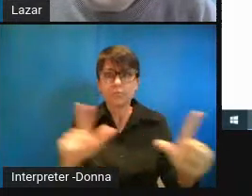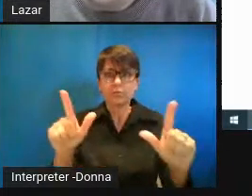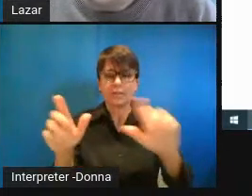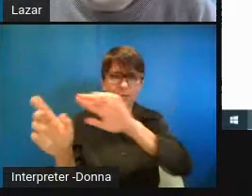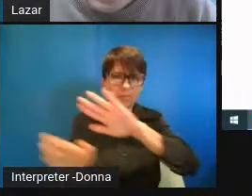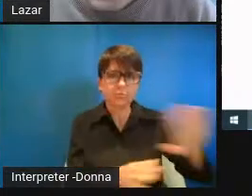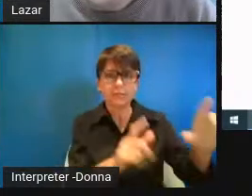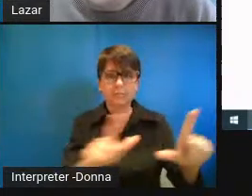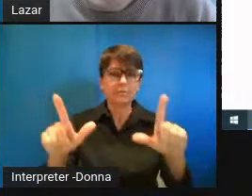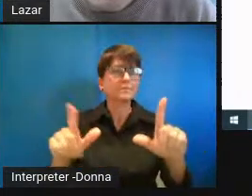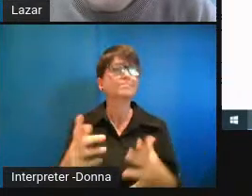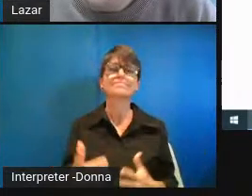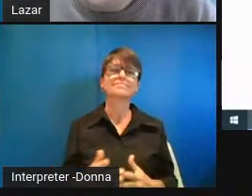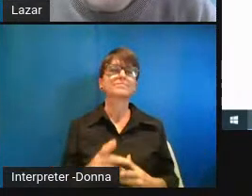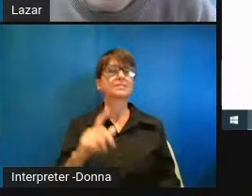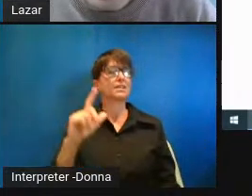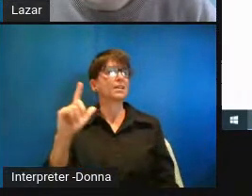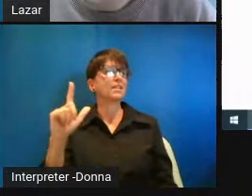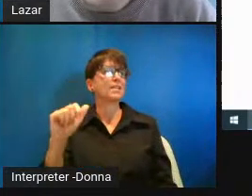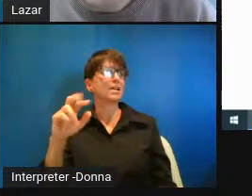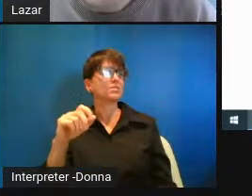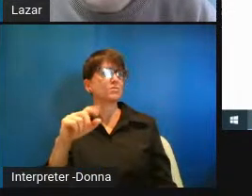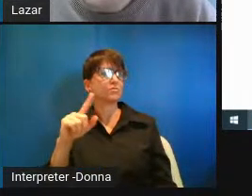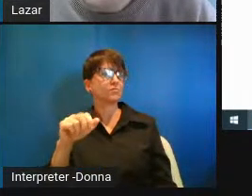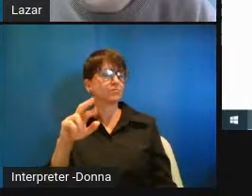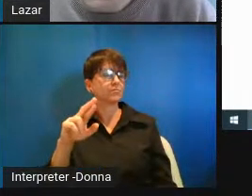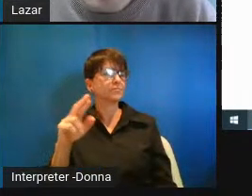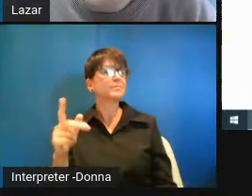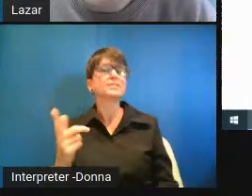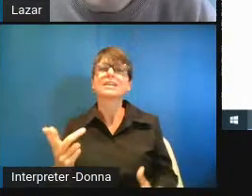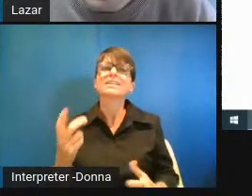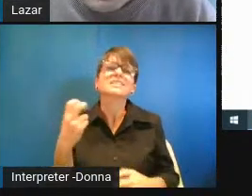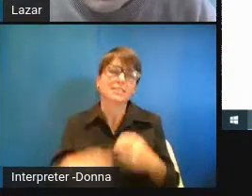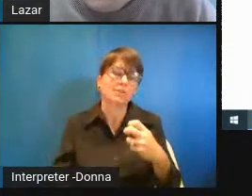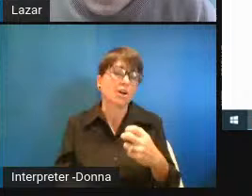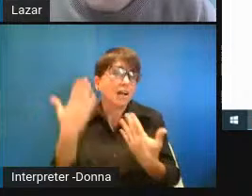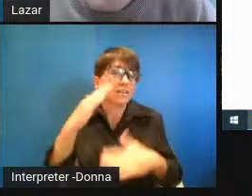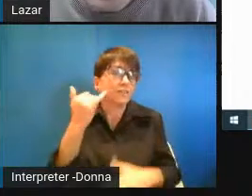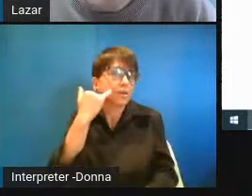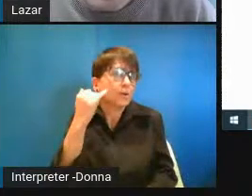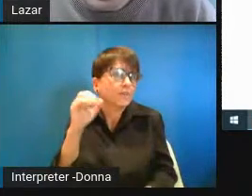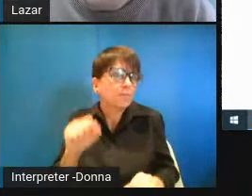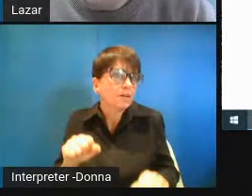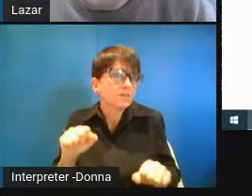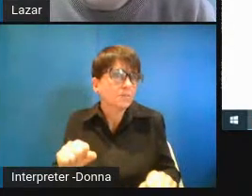saying things that don't make sense, how -- how easy is it for you to skip it? To go to the content you are interested in